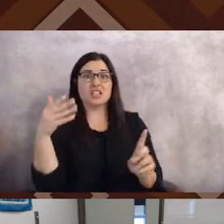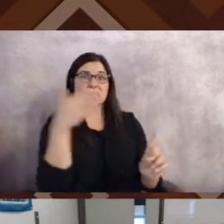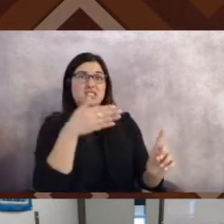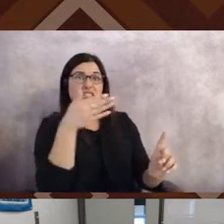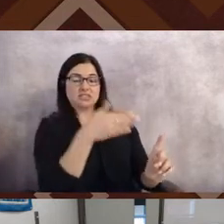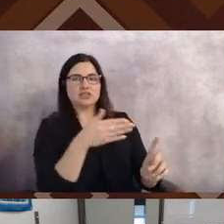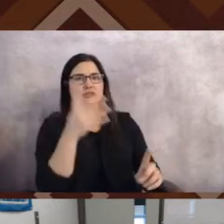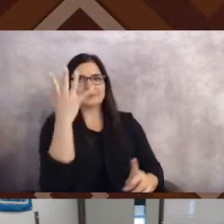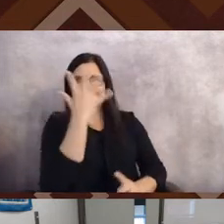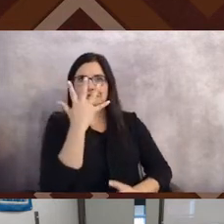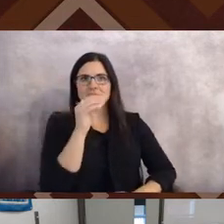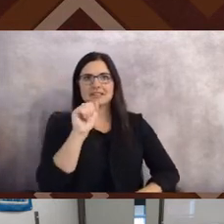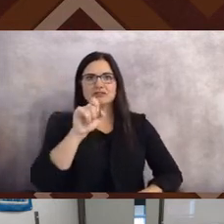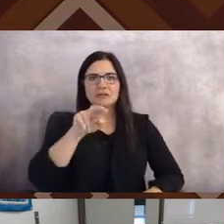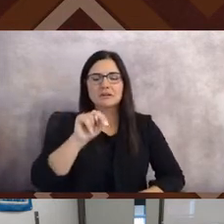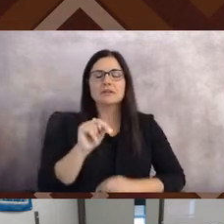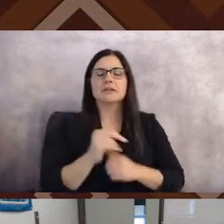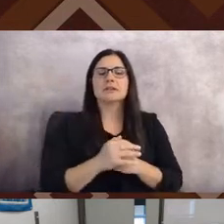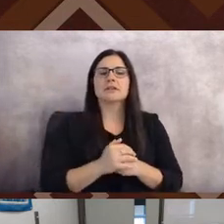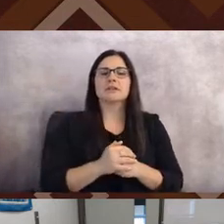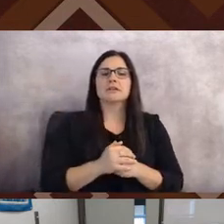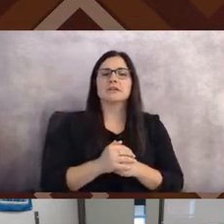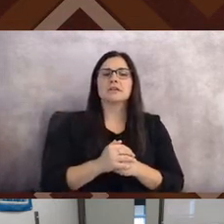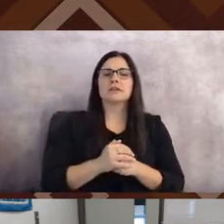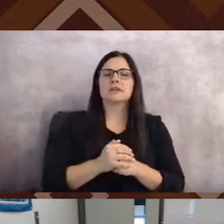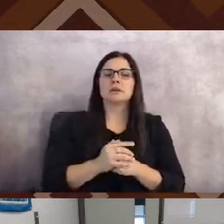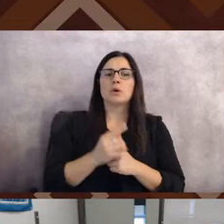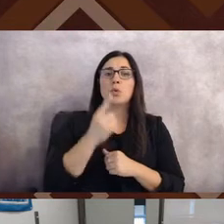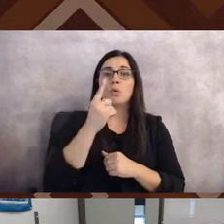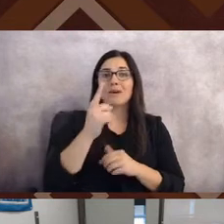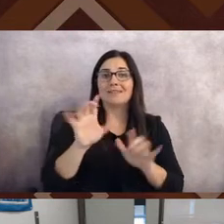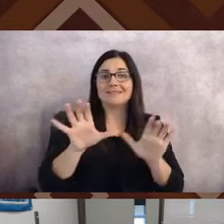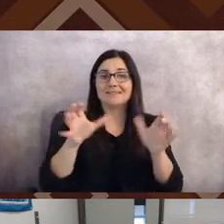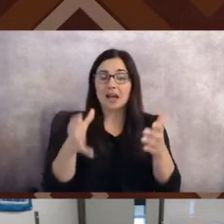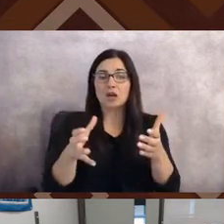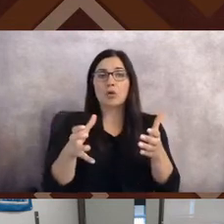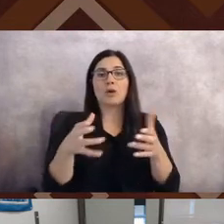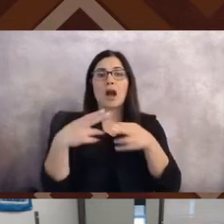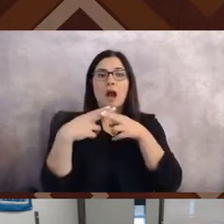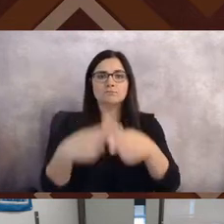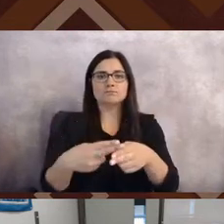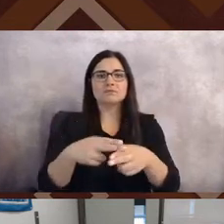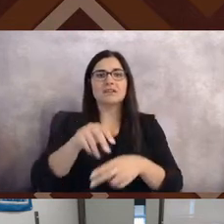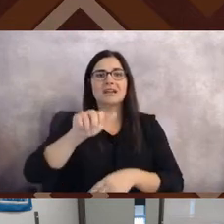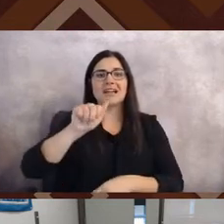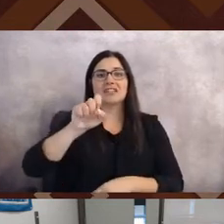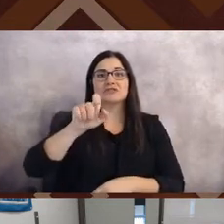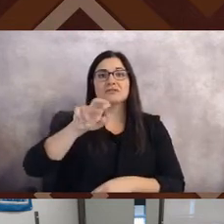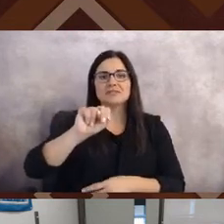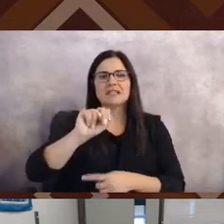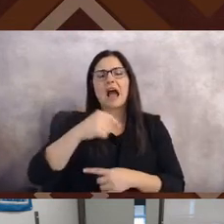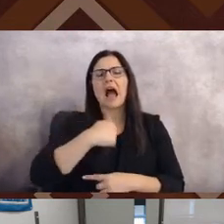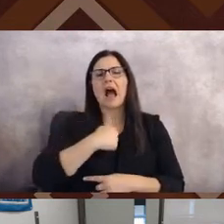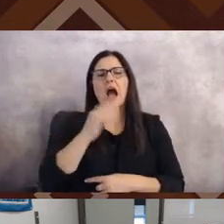The one about the encompassing category of being Asian. I'll bring that up on